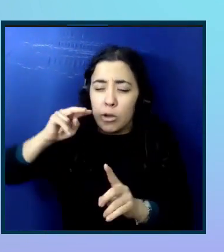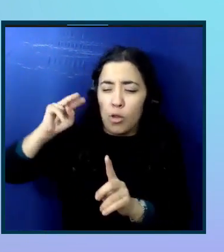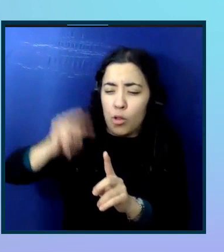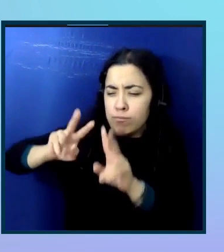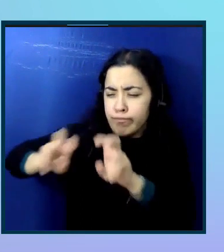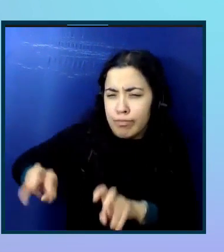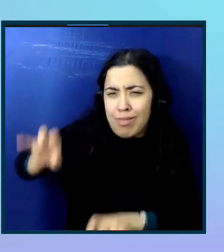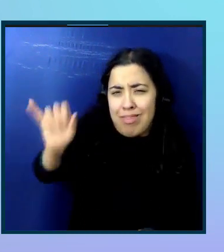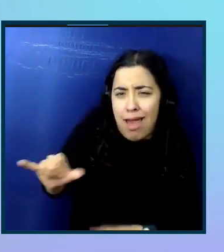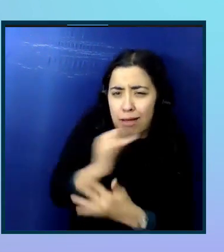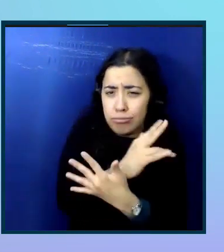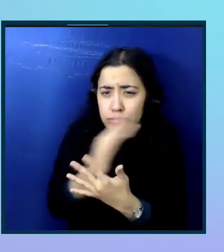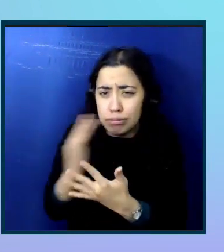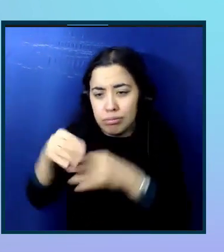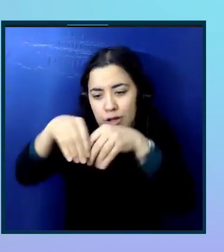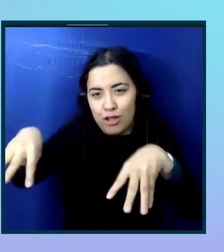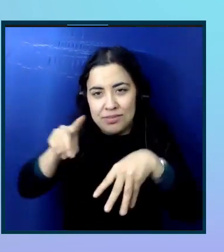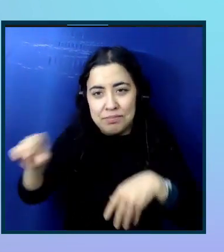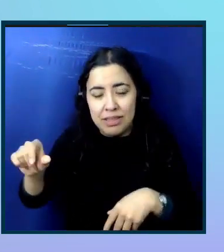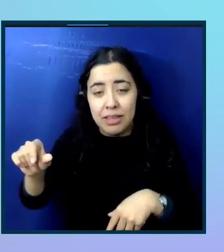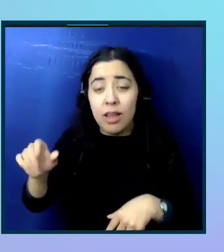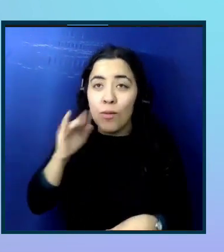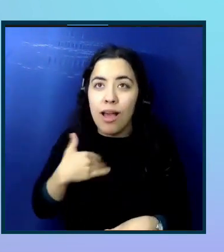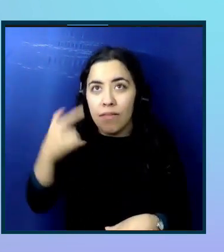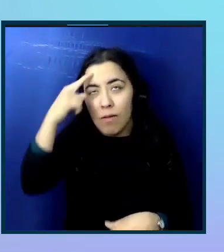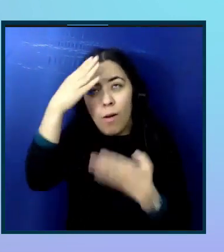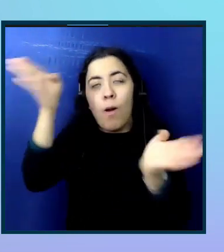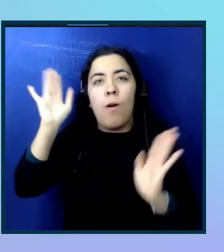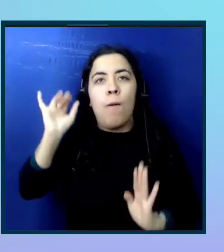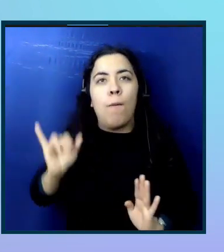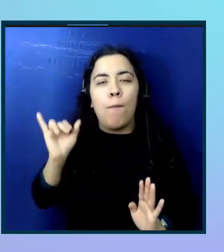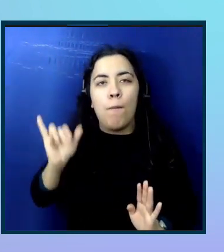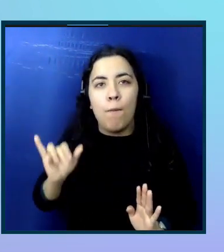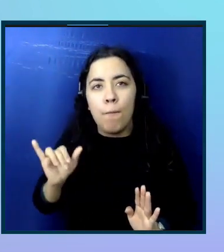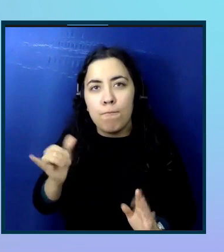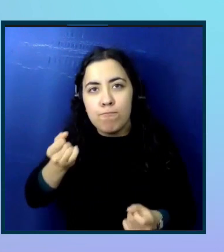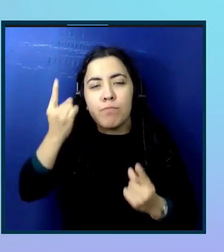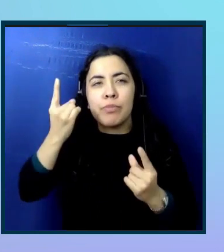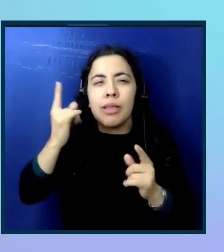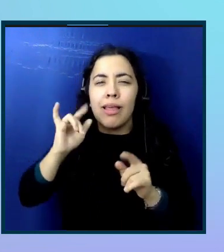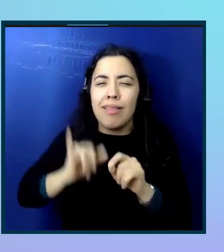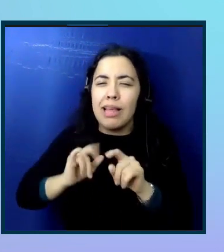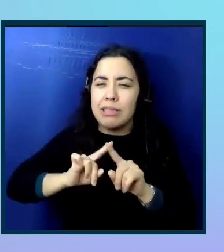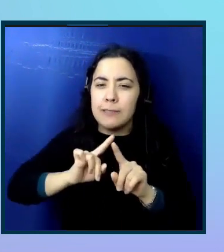then they've got to have a more open mind of these different ways that people